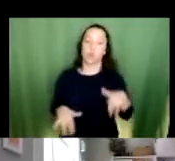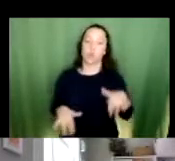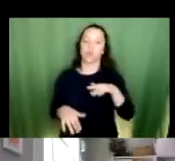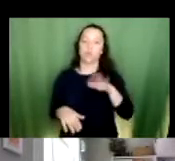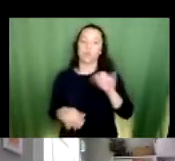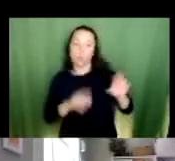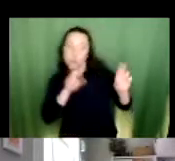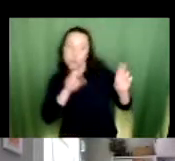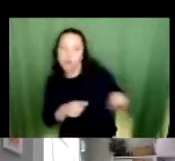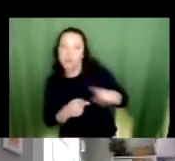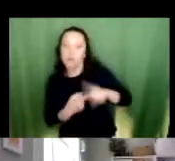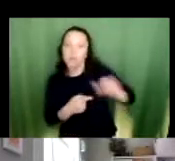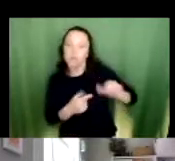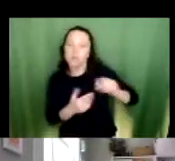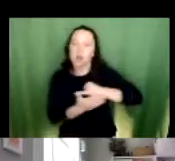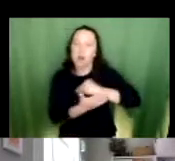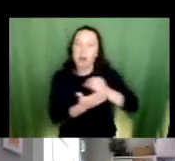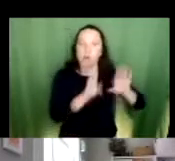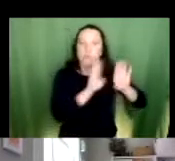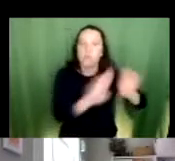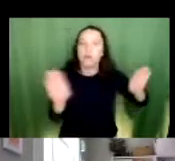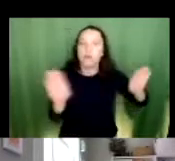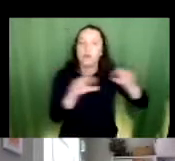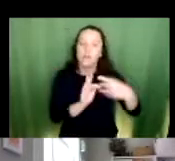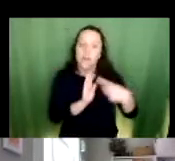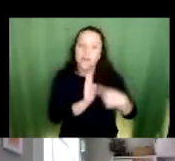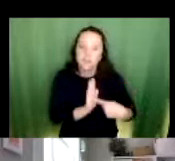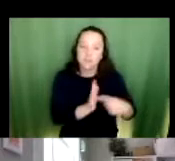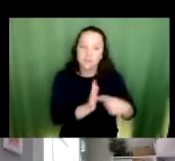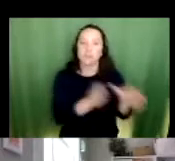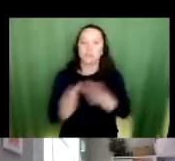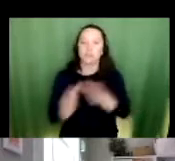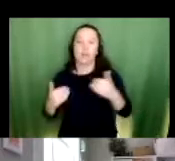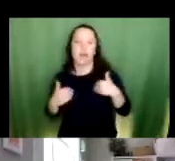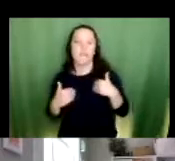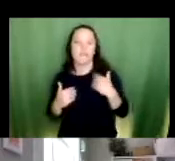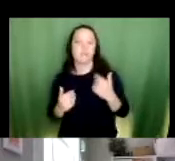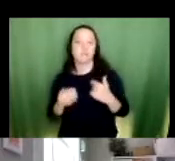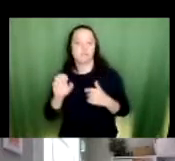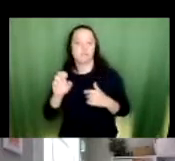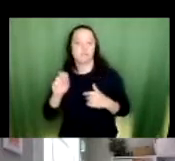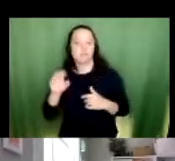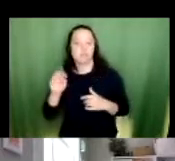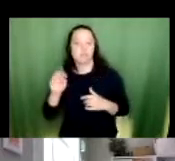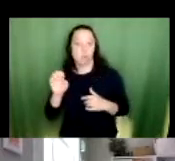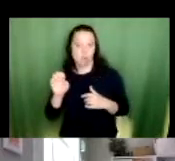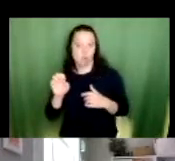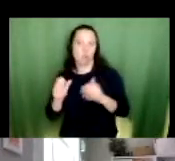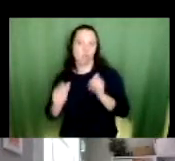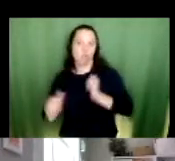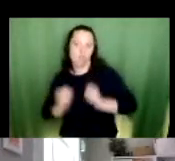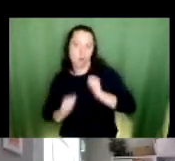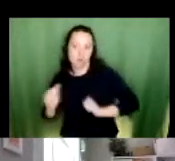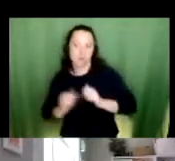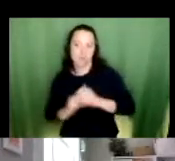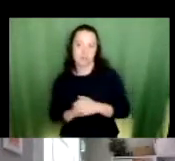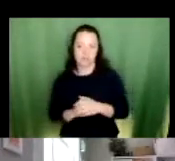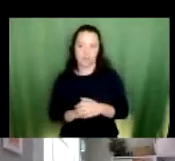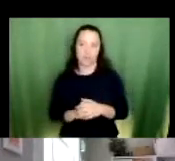Having an encore performance developed in partnership featuring local museum musicians